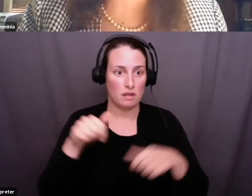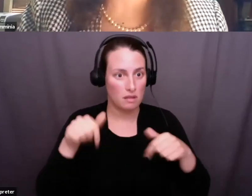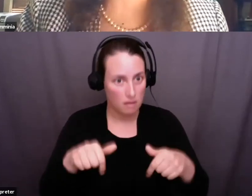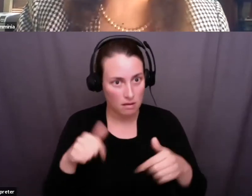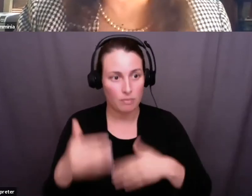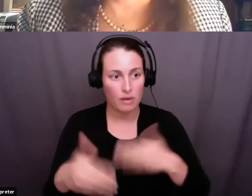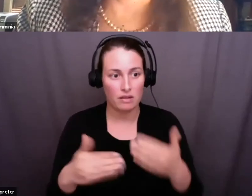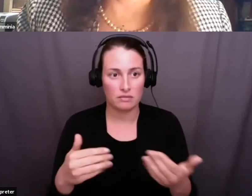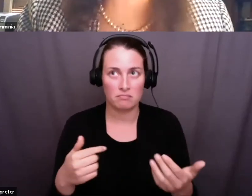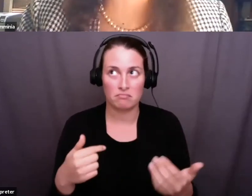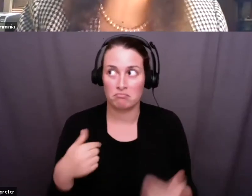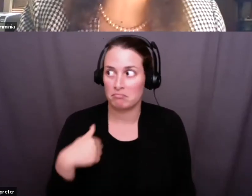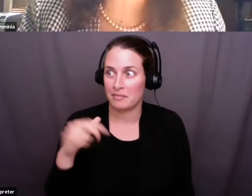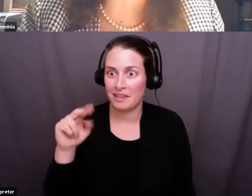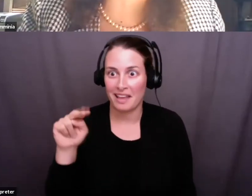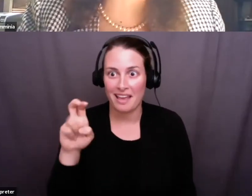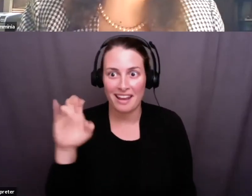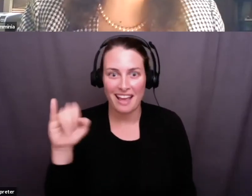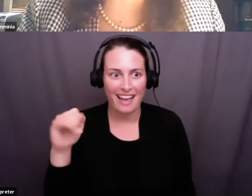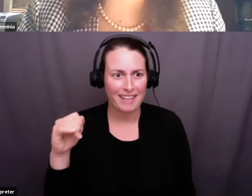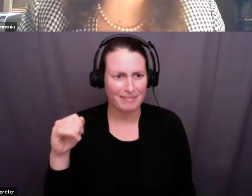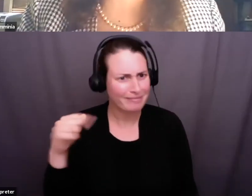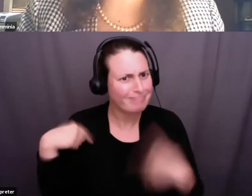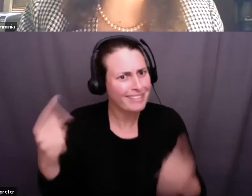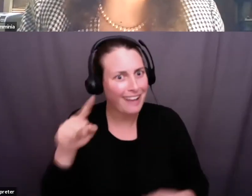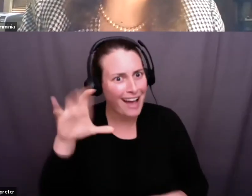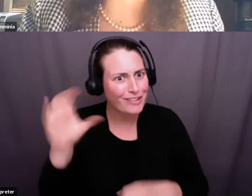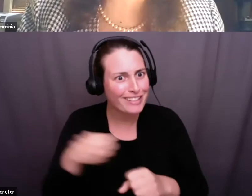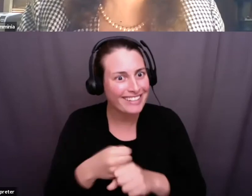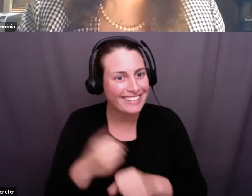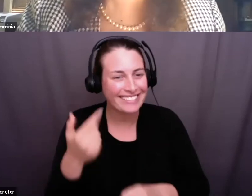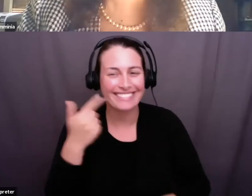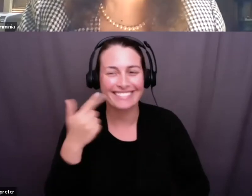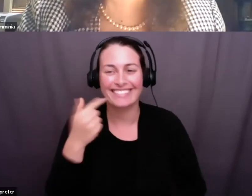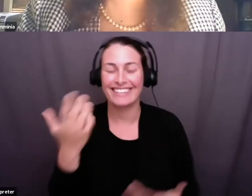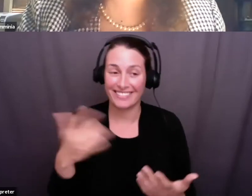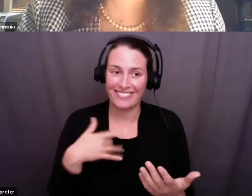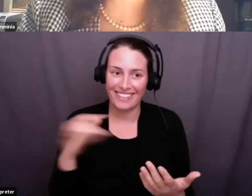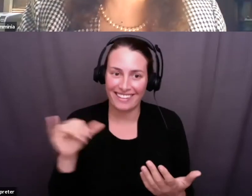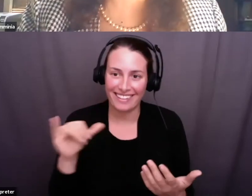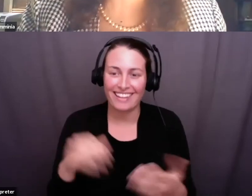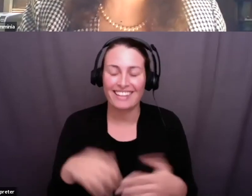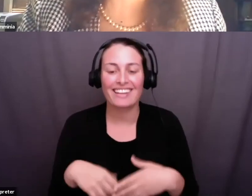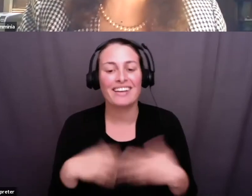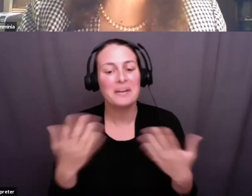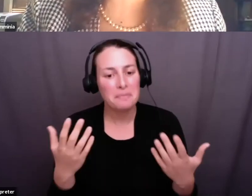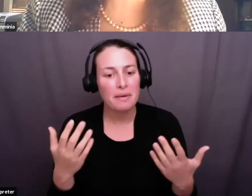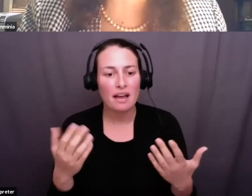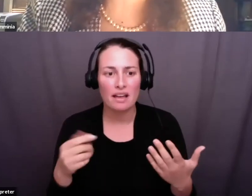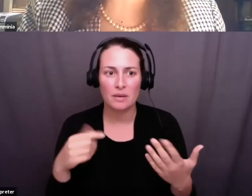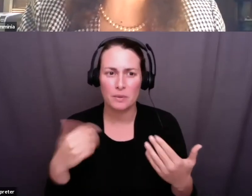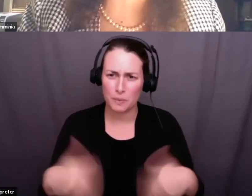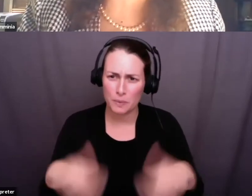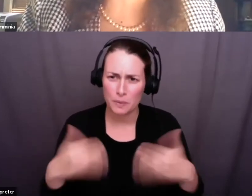with NEI for like 100 years, and this has really been a very engaged strategic planning